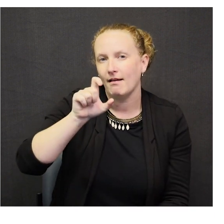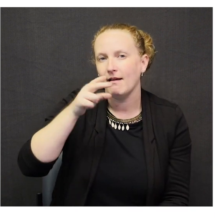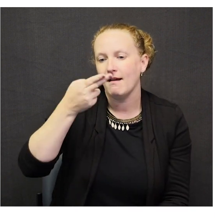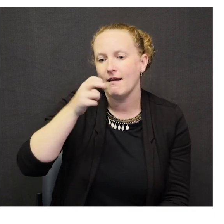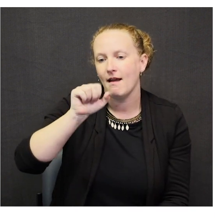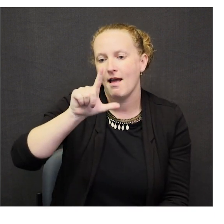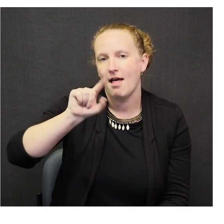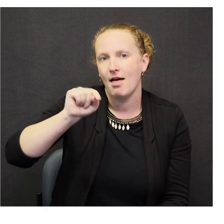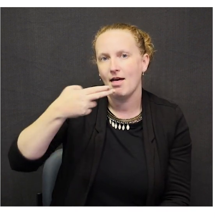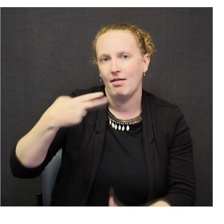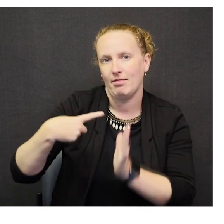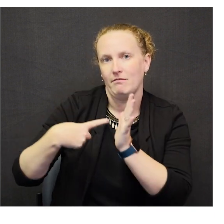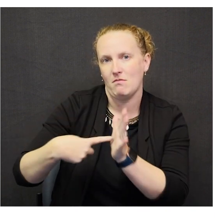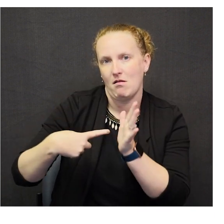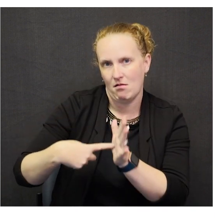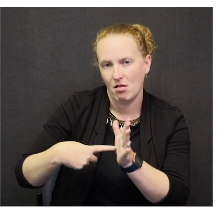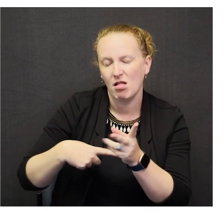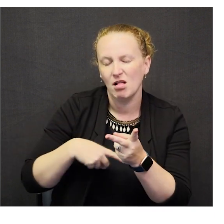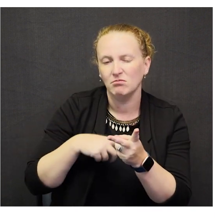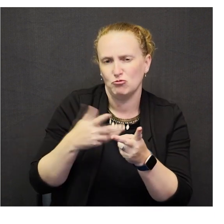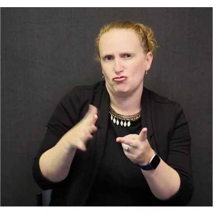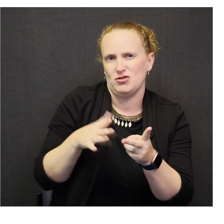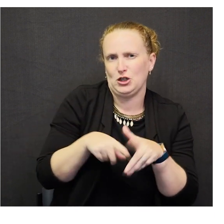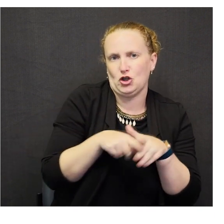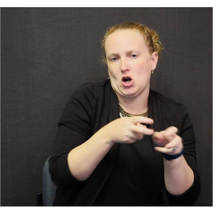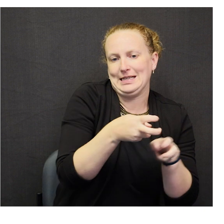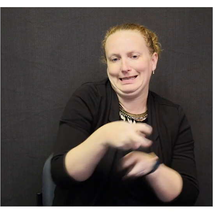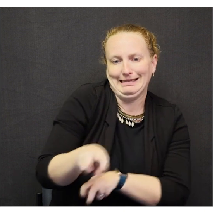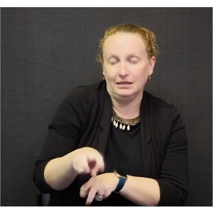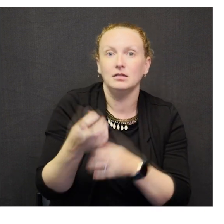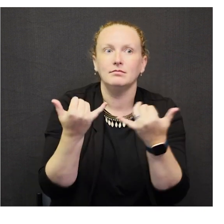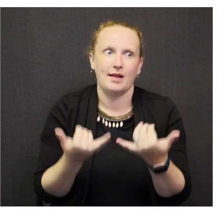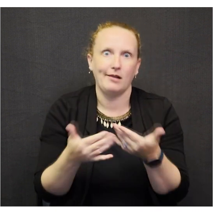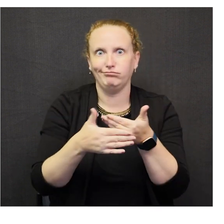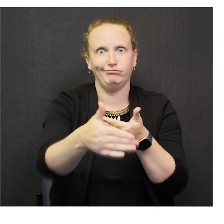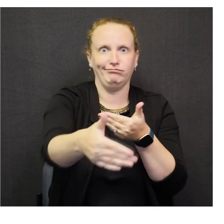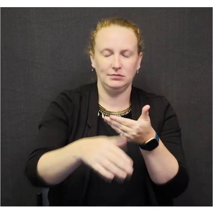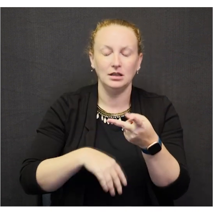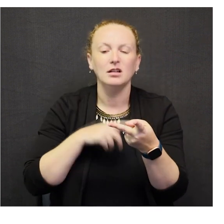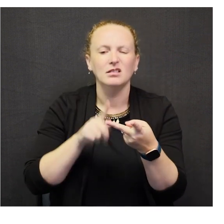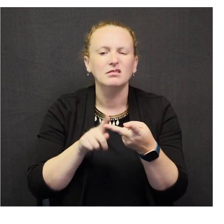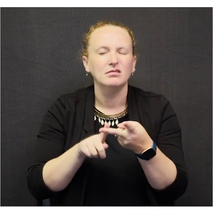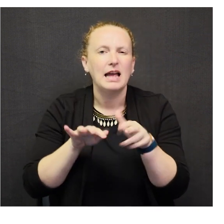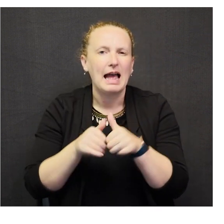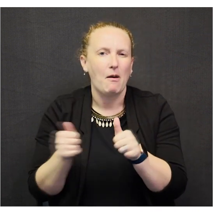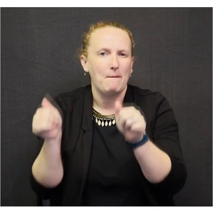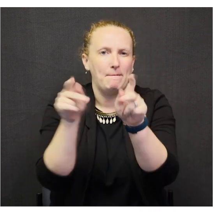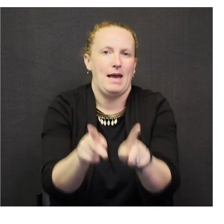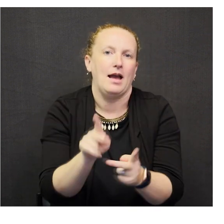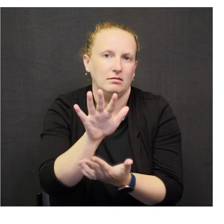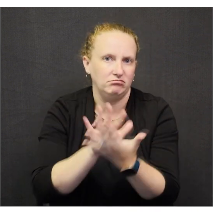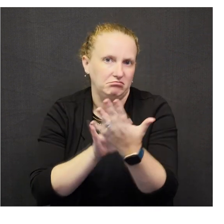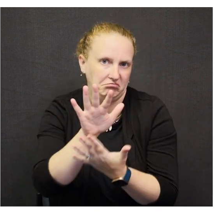person visits. So the transition of interpreters to work from home actually went very smoothly.